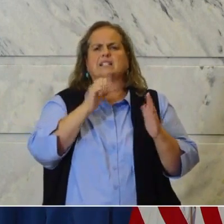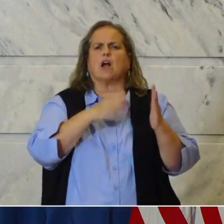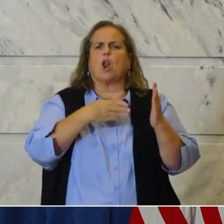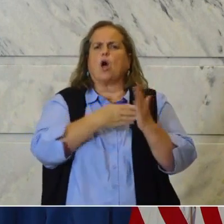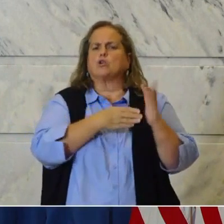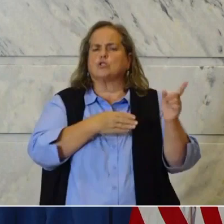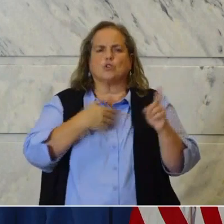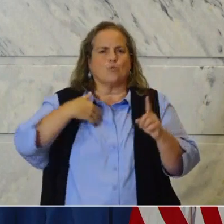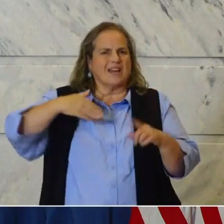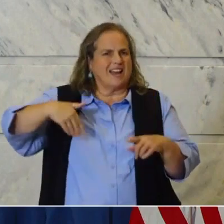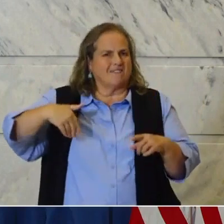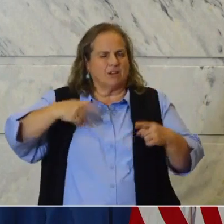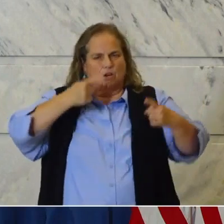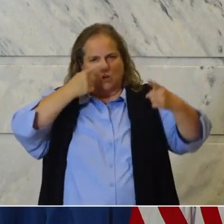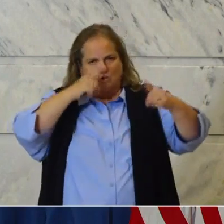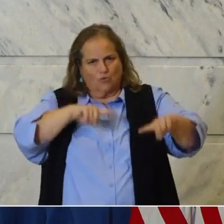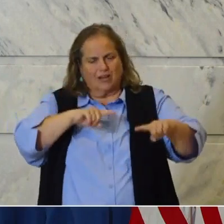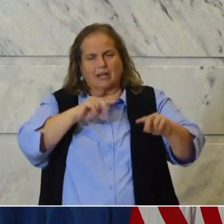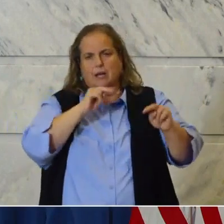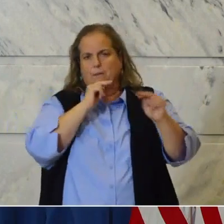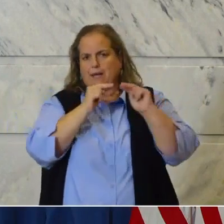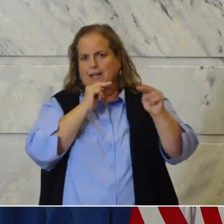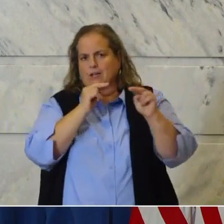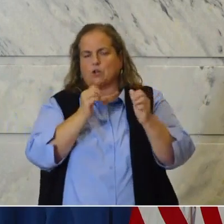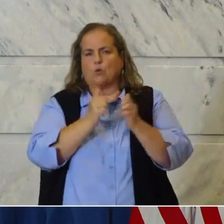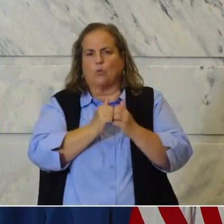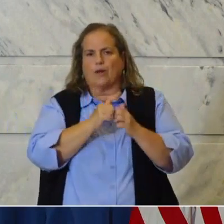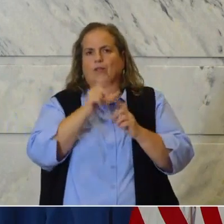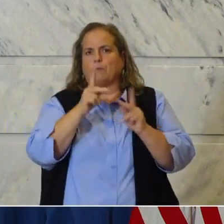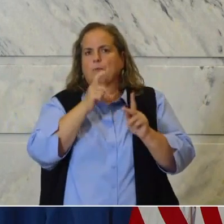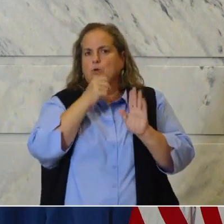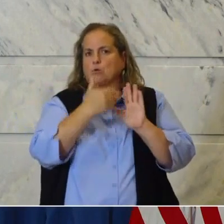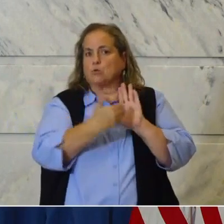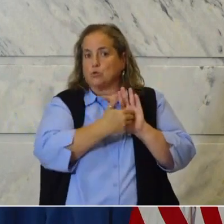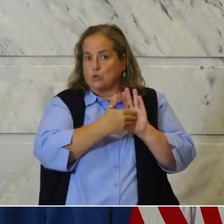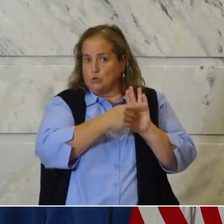with the with the plaintiffs? We believe that some of the asks there are